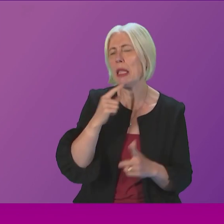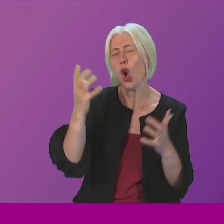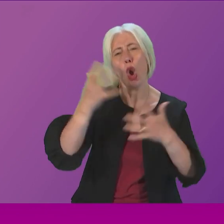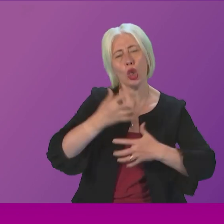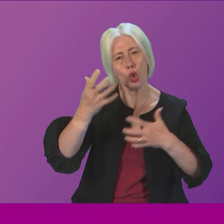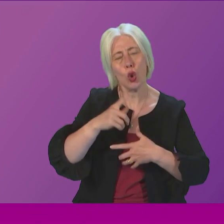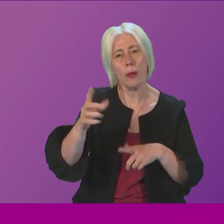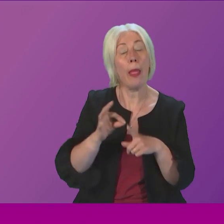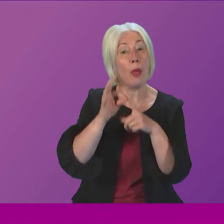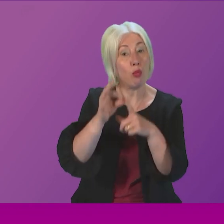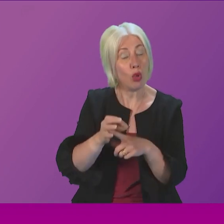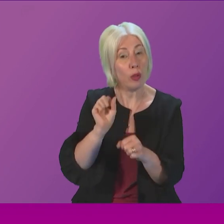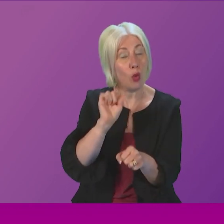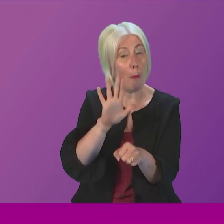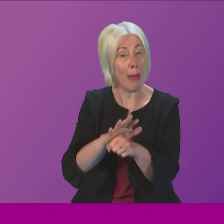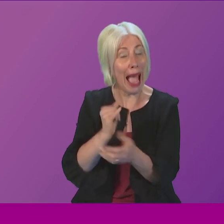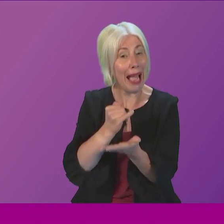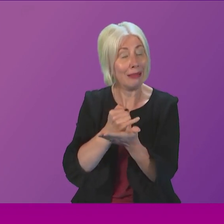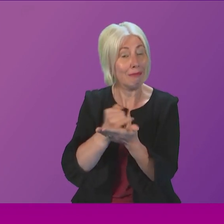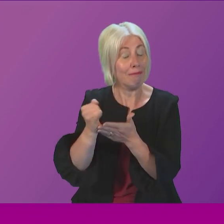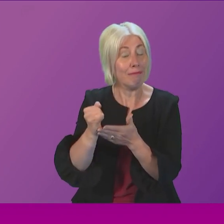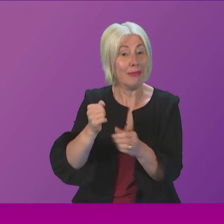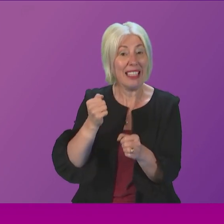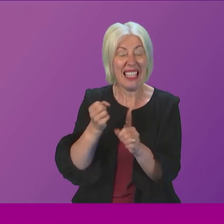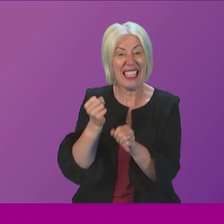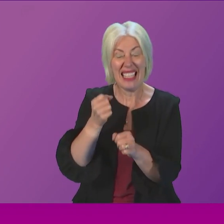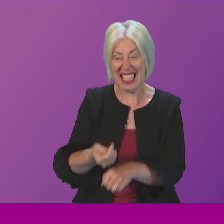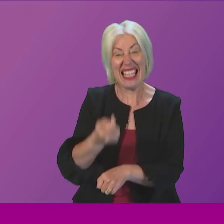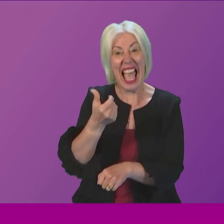that its proposals to ban gas and other direct emission heating systems in new-build homes